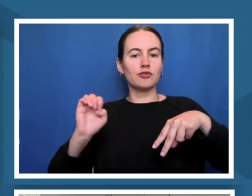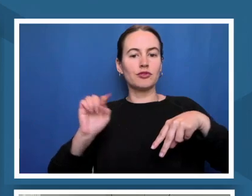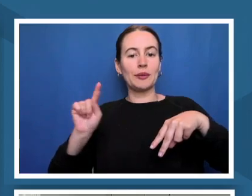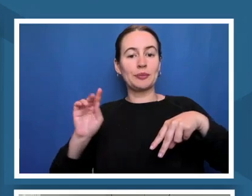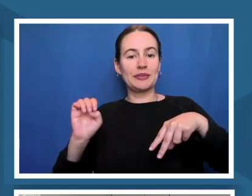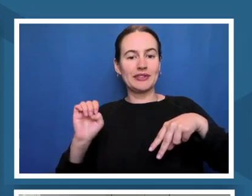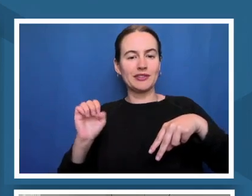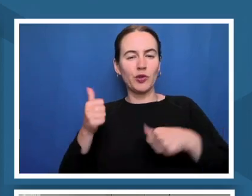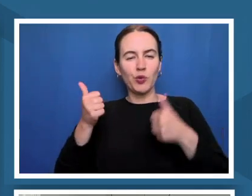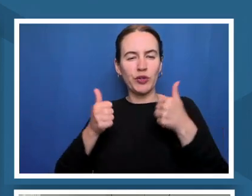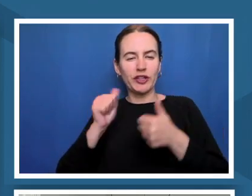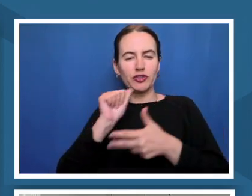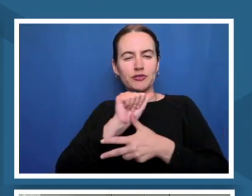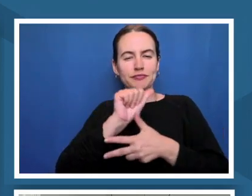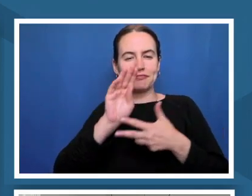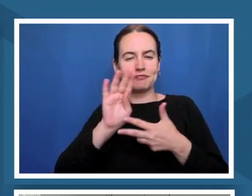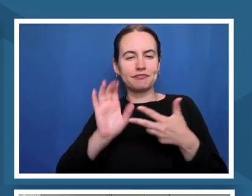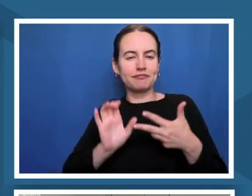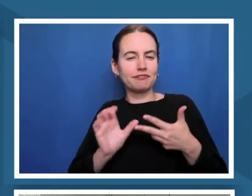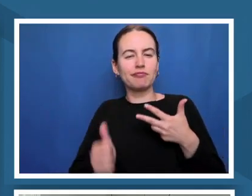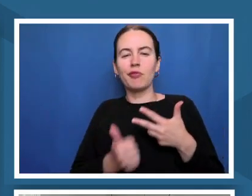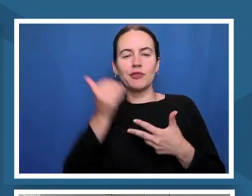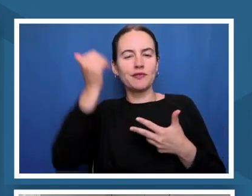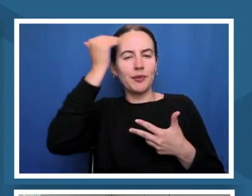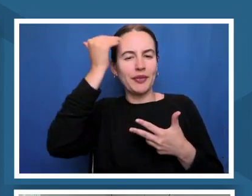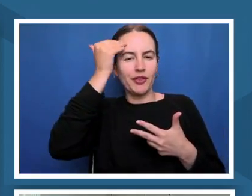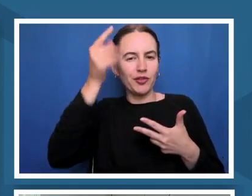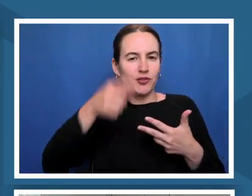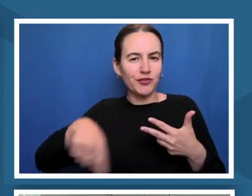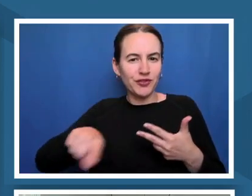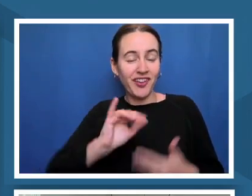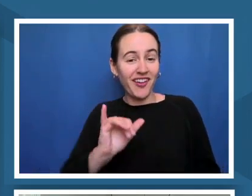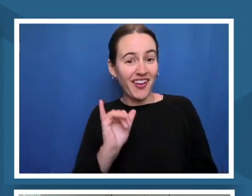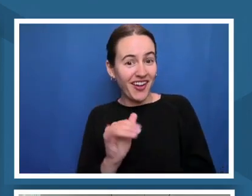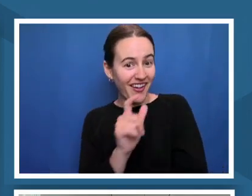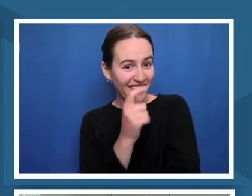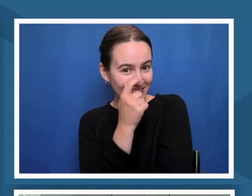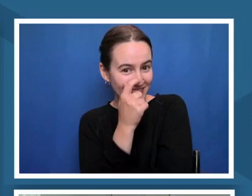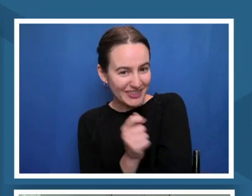familiar